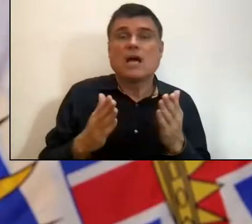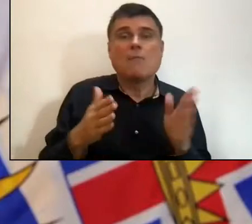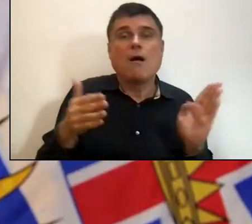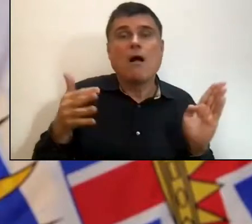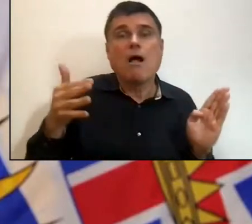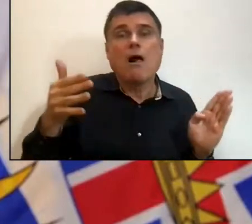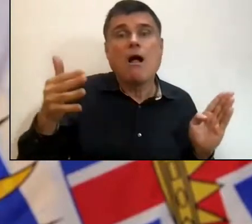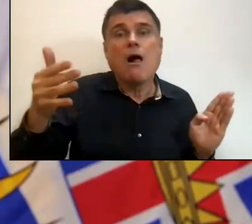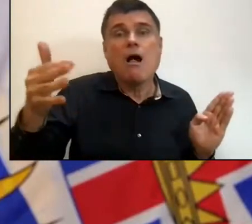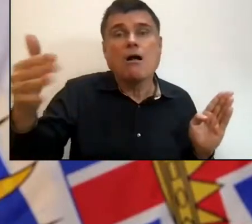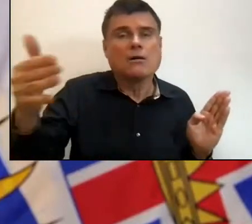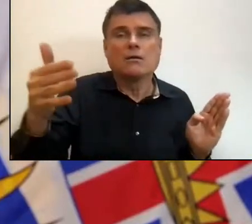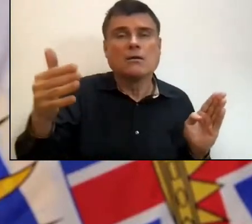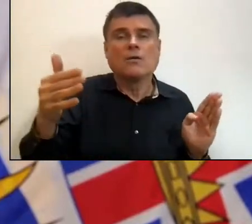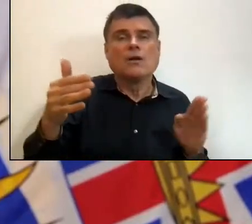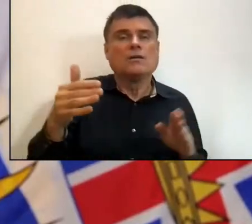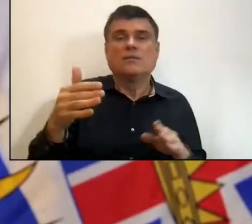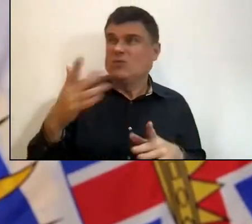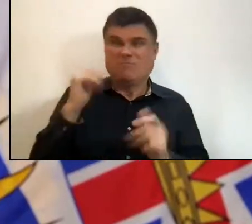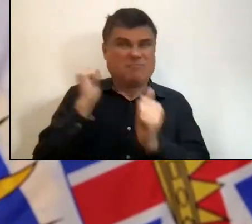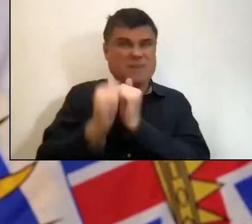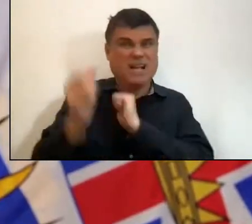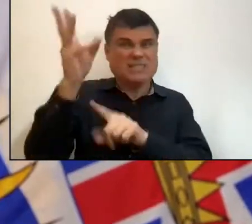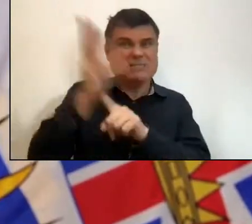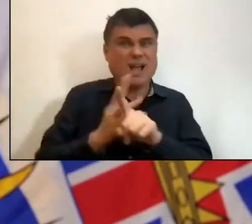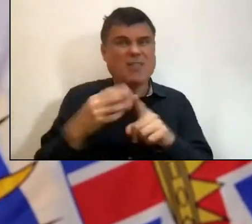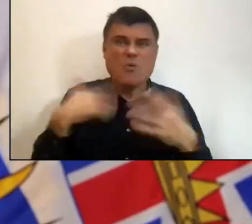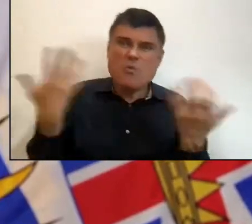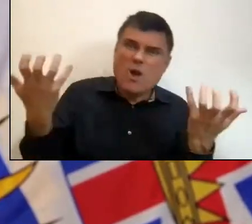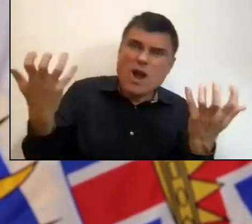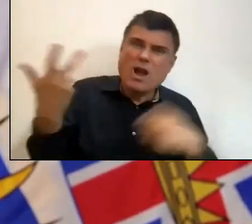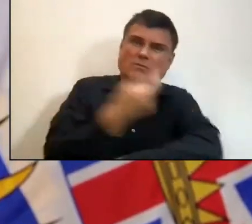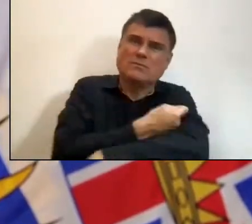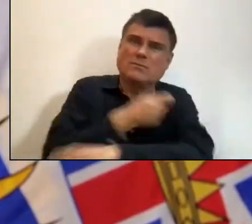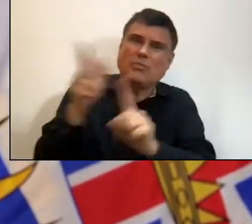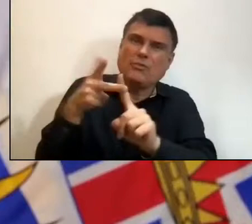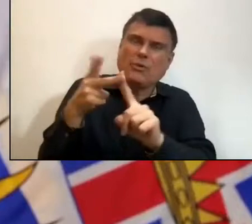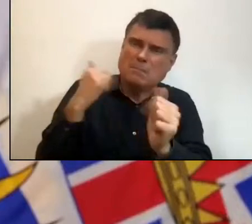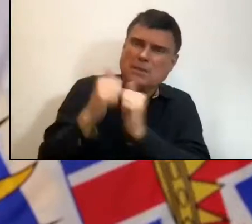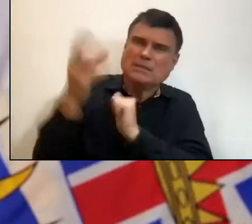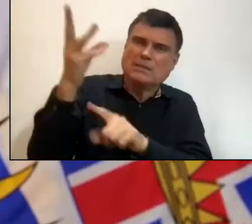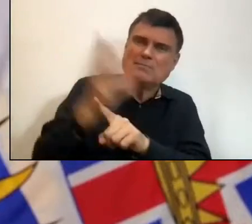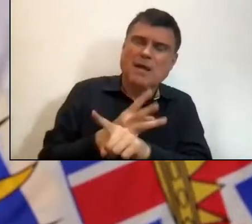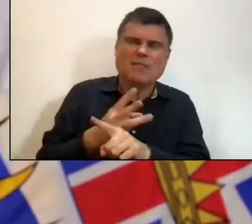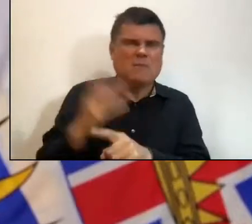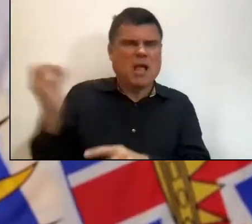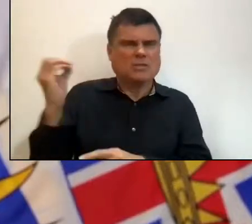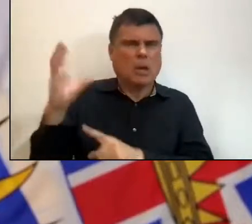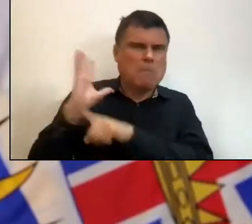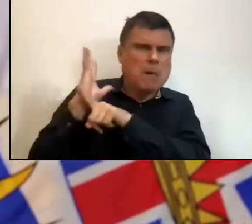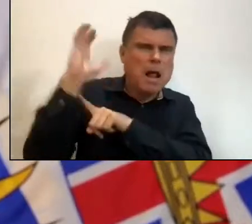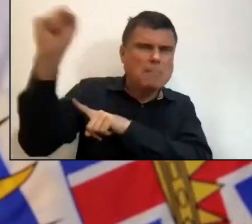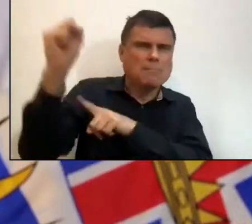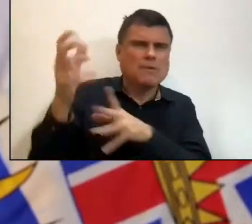desperate to get that booster. You know what? Our program has and needs to be